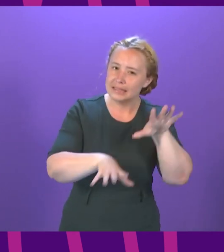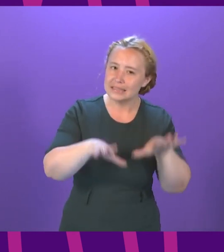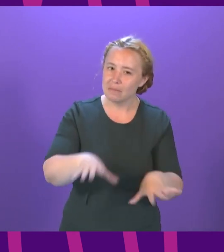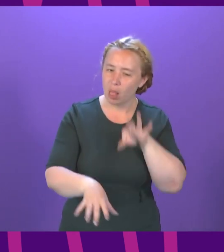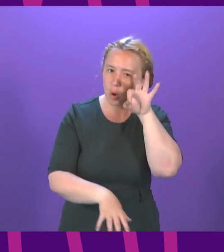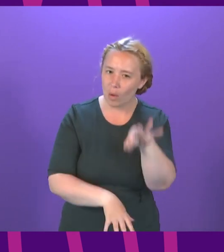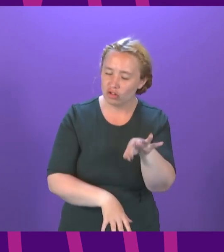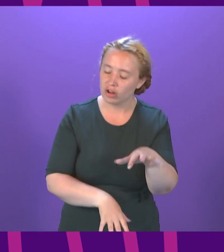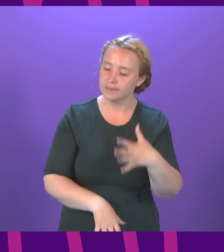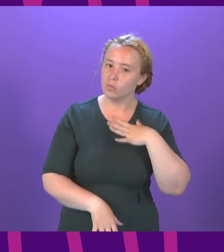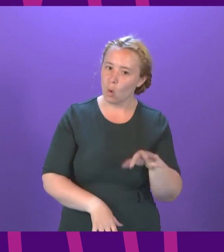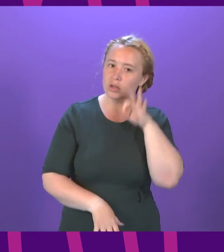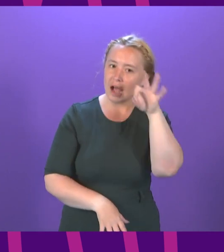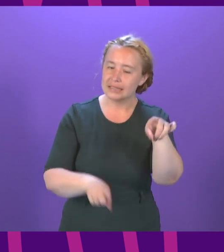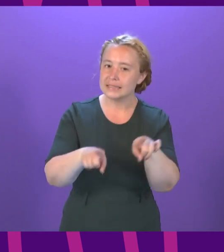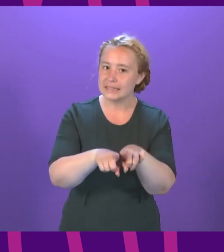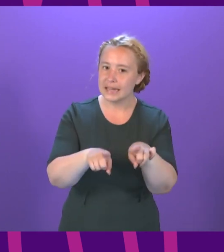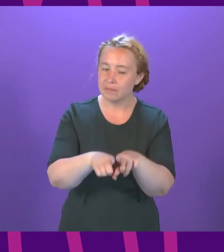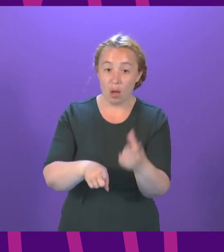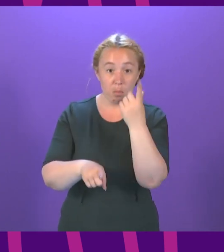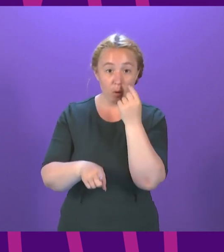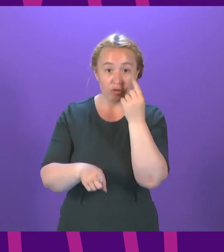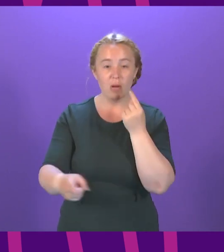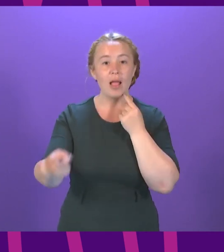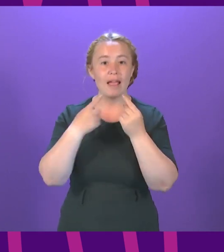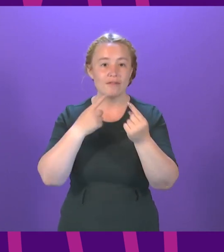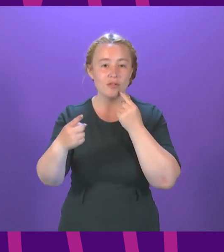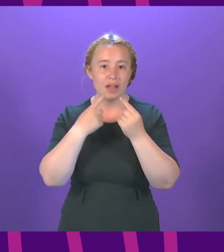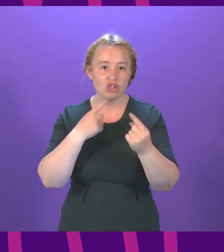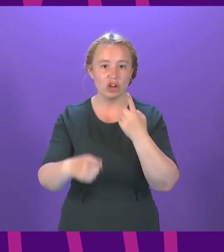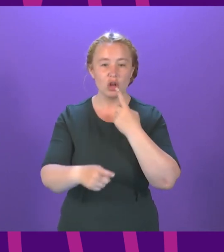will the First Minister consider placing information on electronic road signs at the